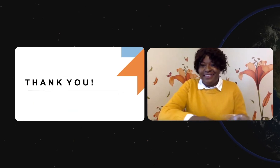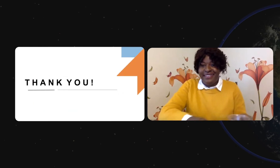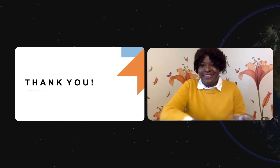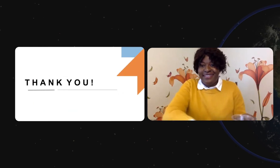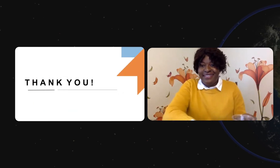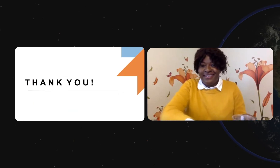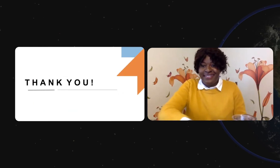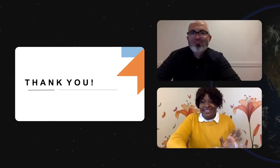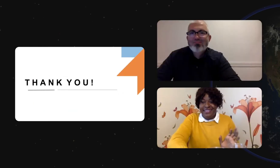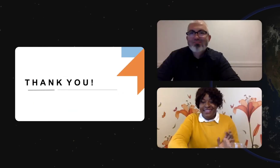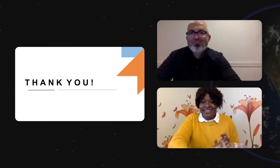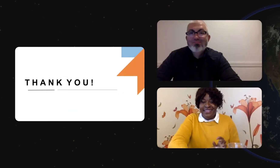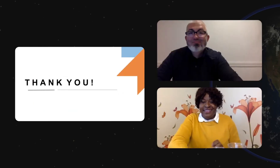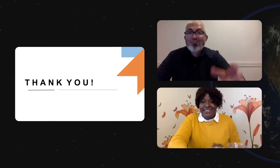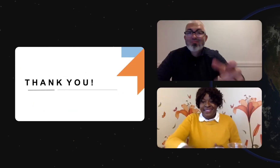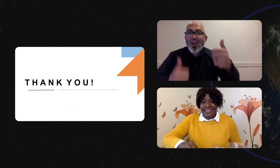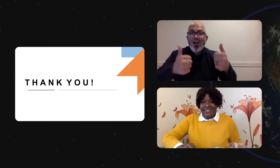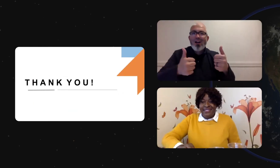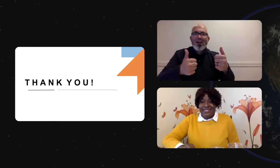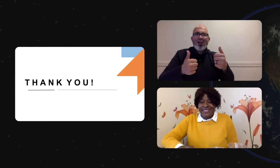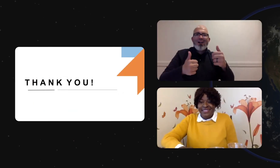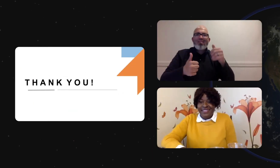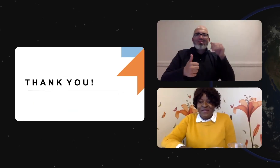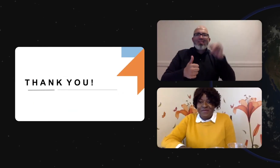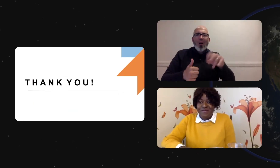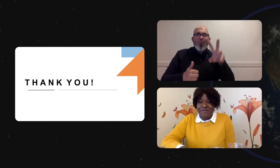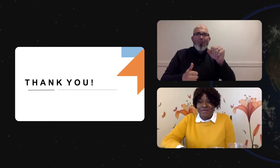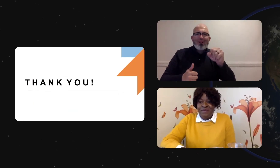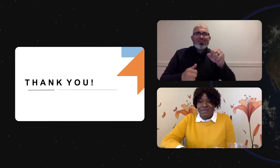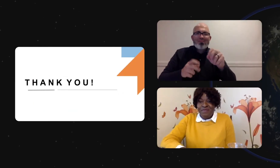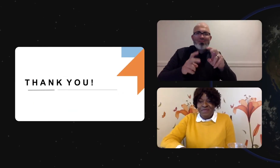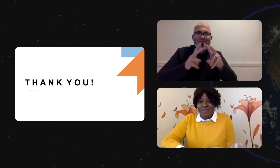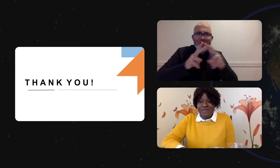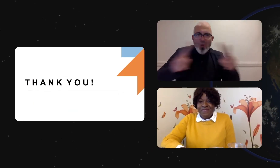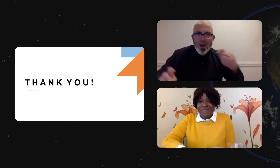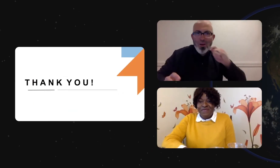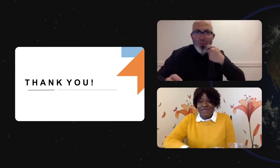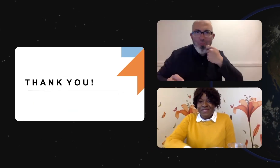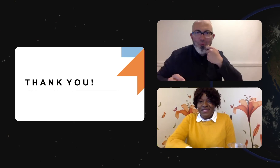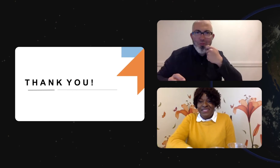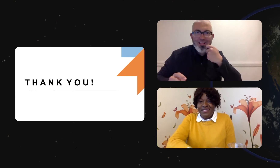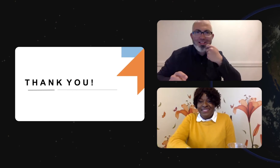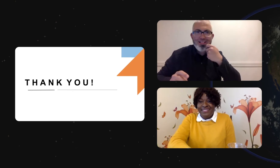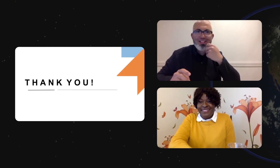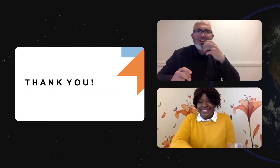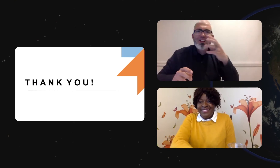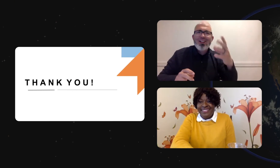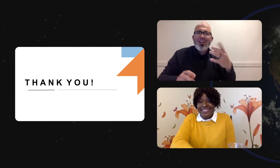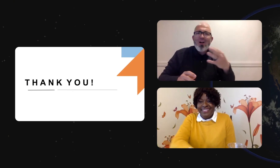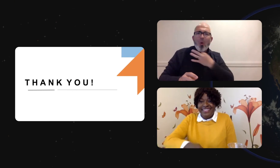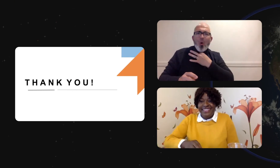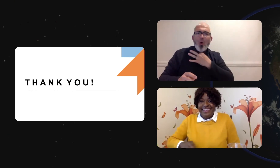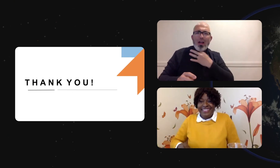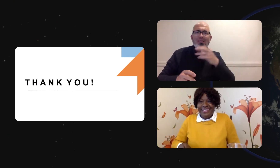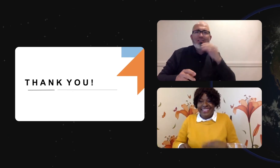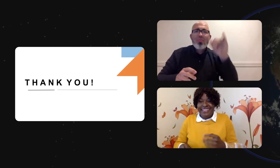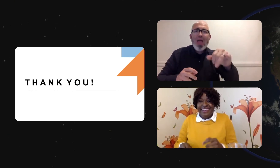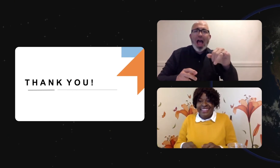Well, Amie, that was extremely cool!